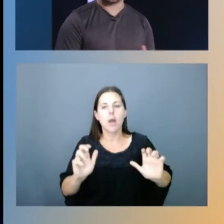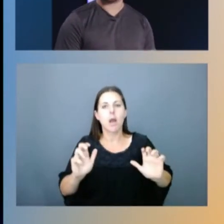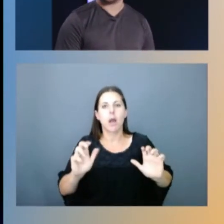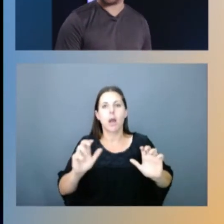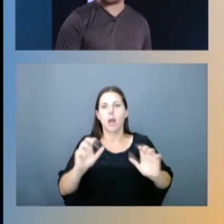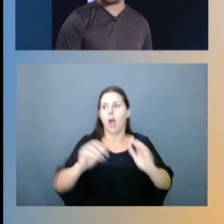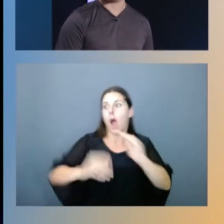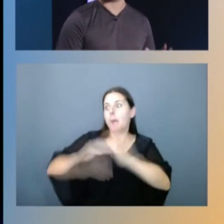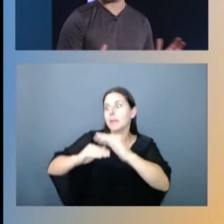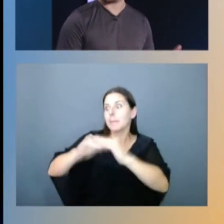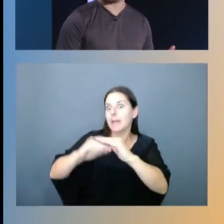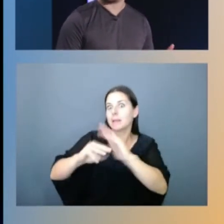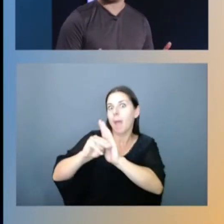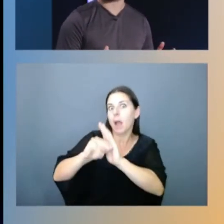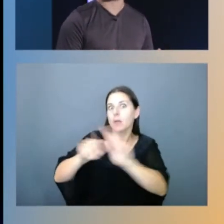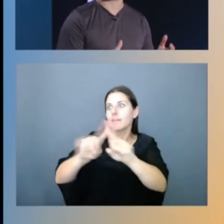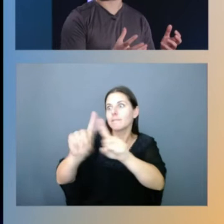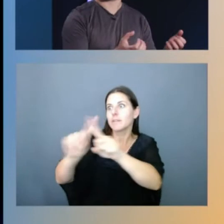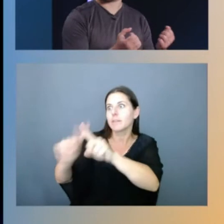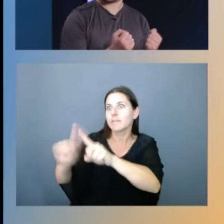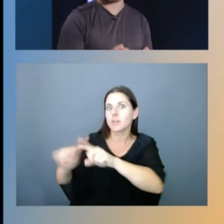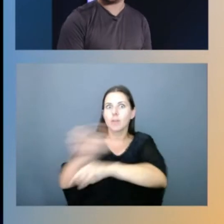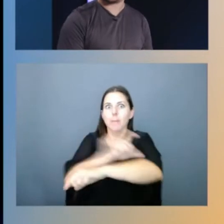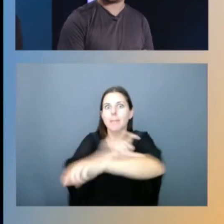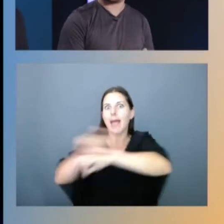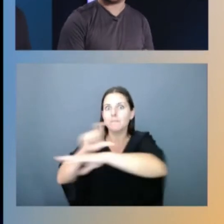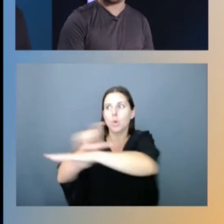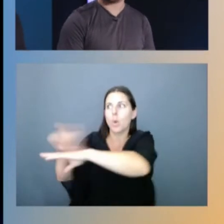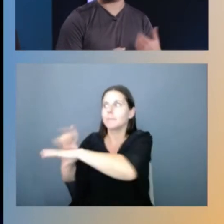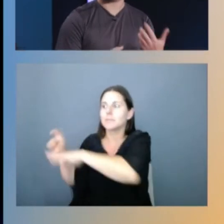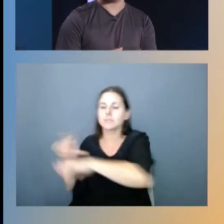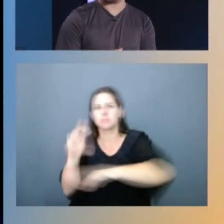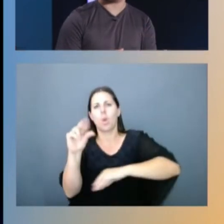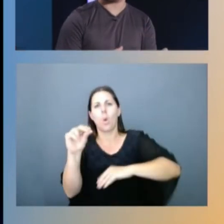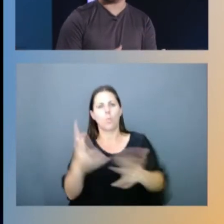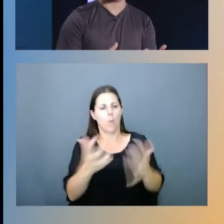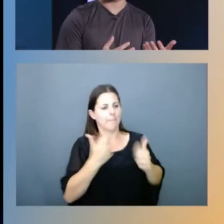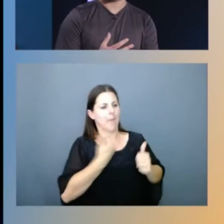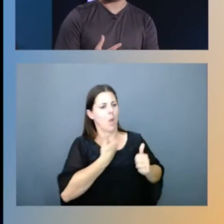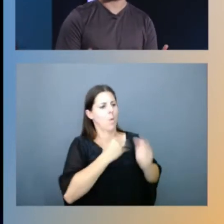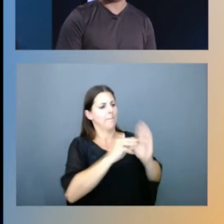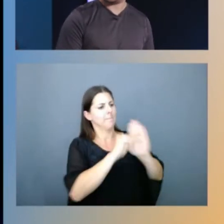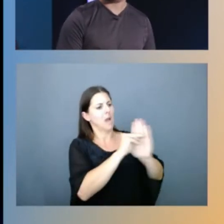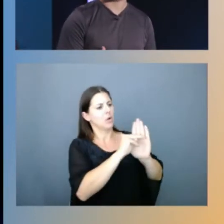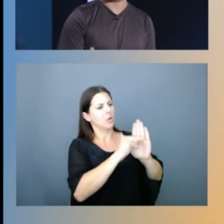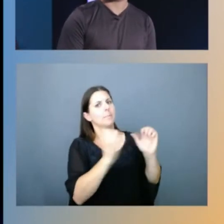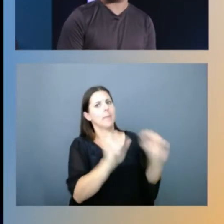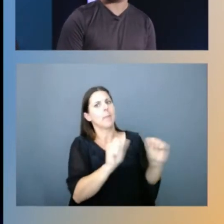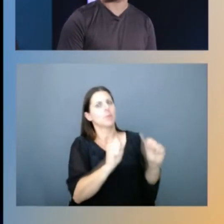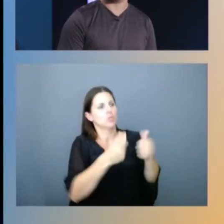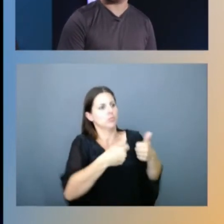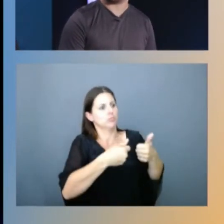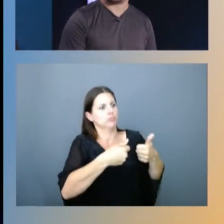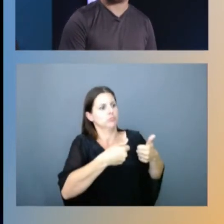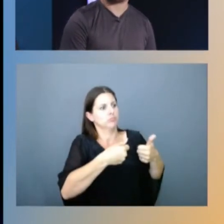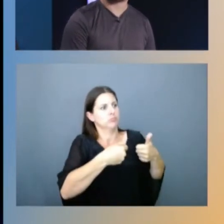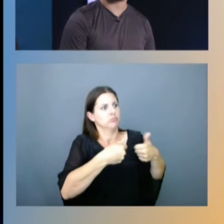for different platforms, but rather they wanna come with their own model and be able to deploy it on any instance that they choose.